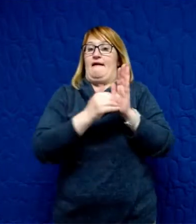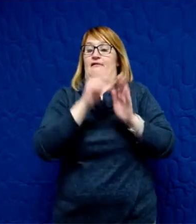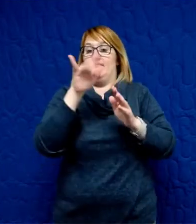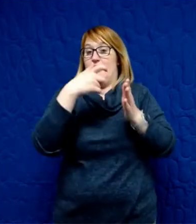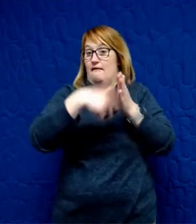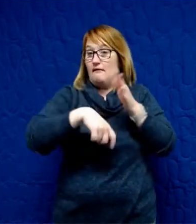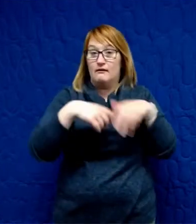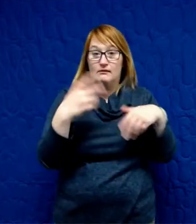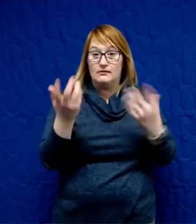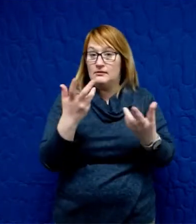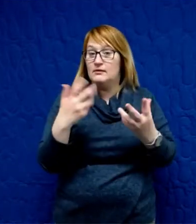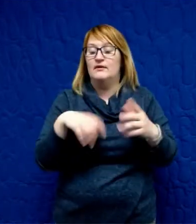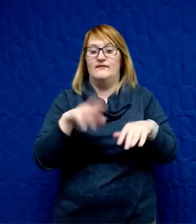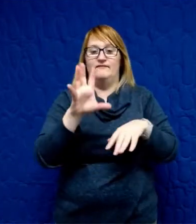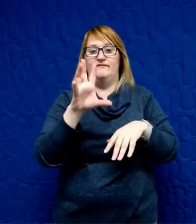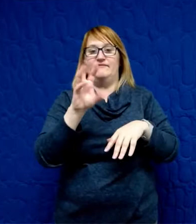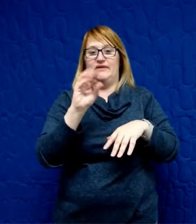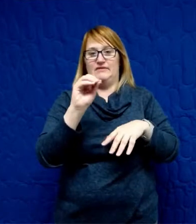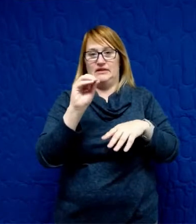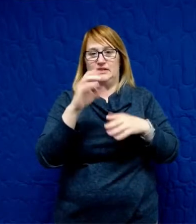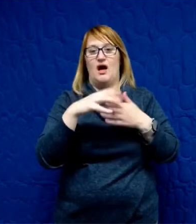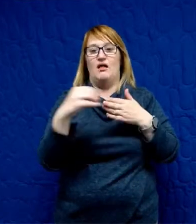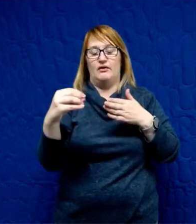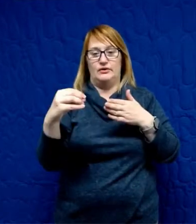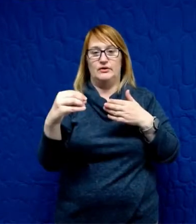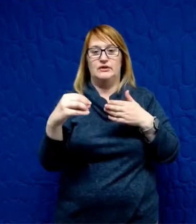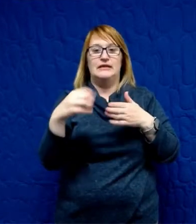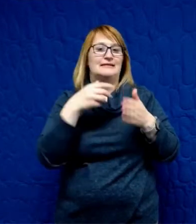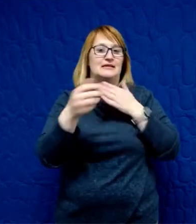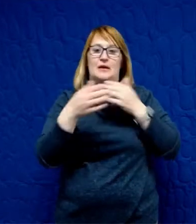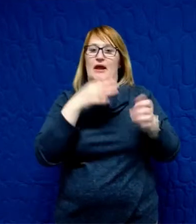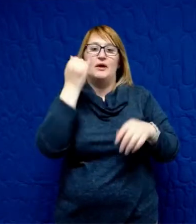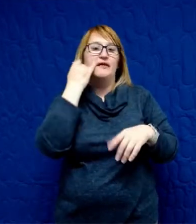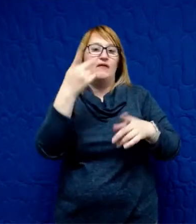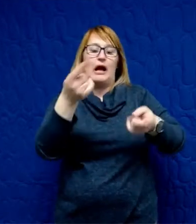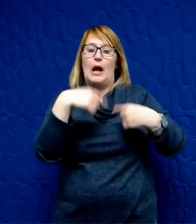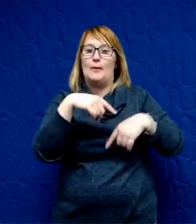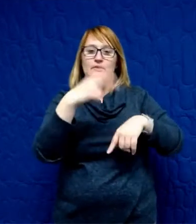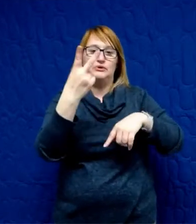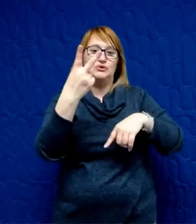$50 and that's whether you are with us for the entire conference which we hope